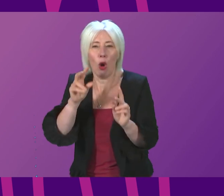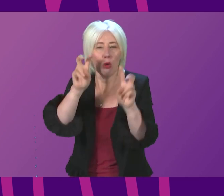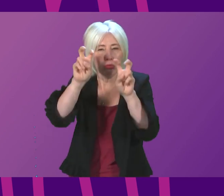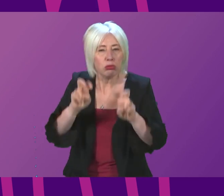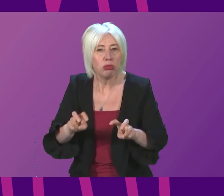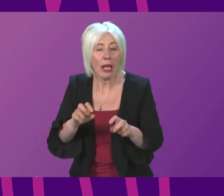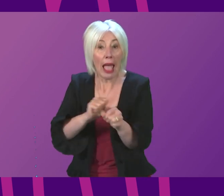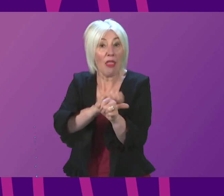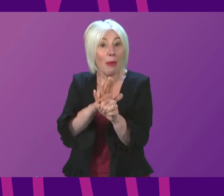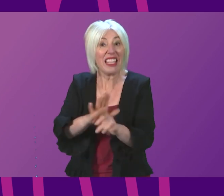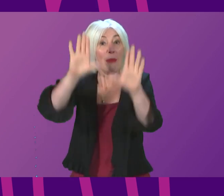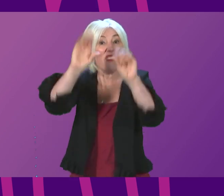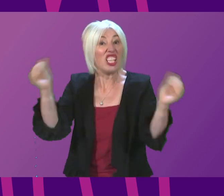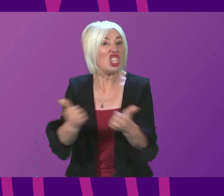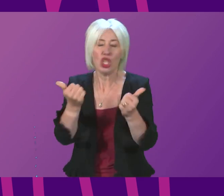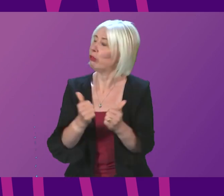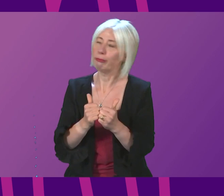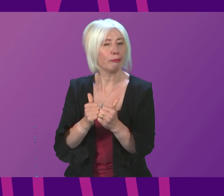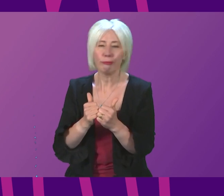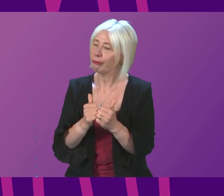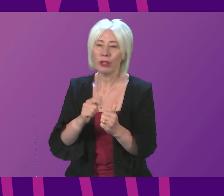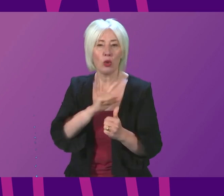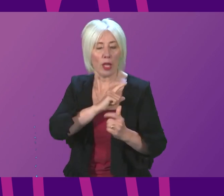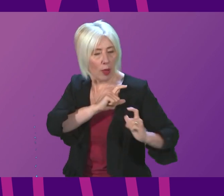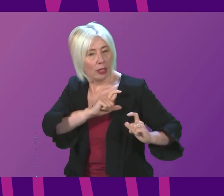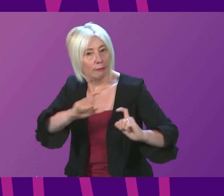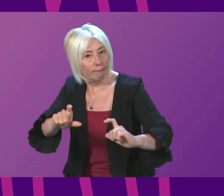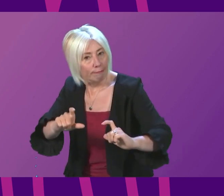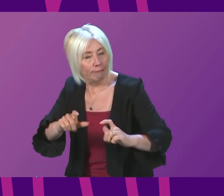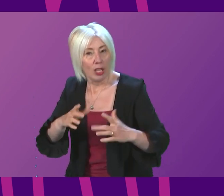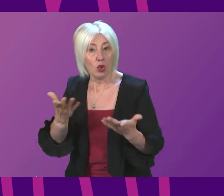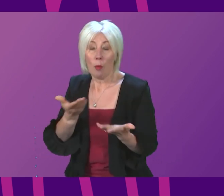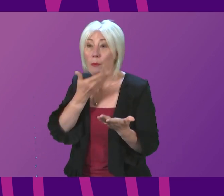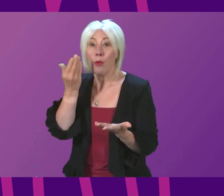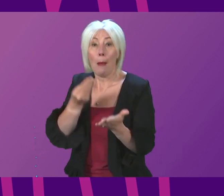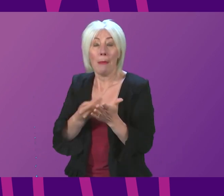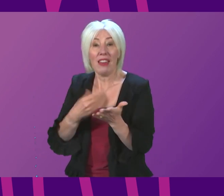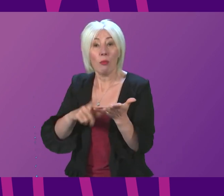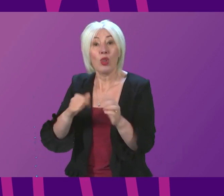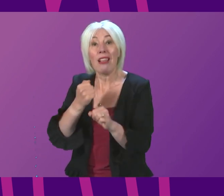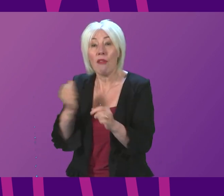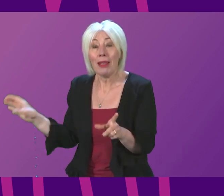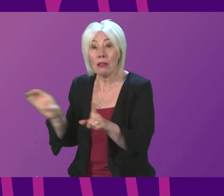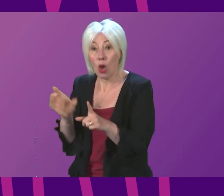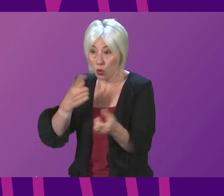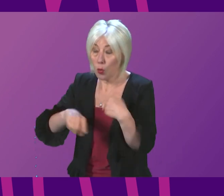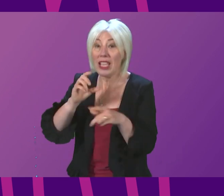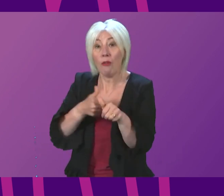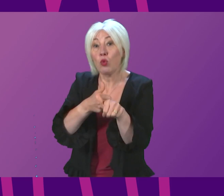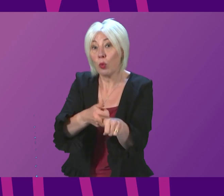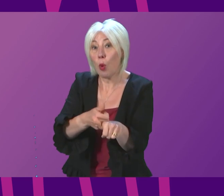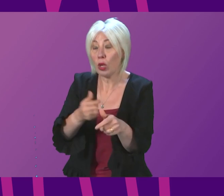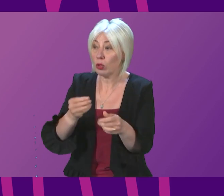not completely behind us, so we need to continue to support the economy and our public services